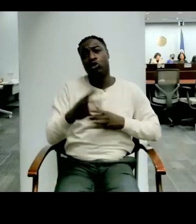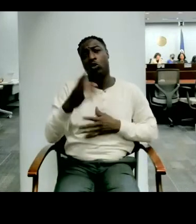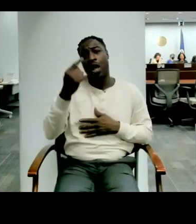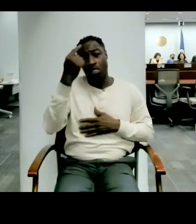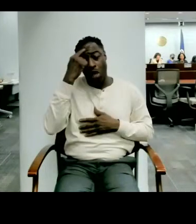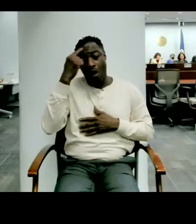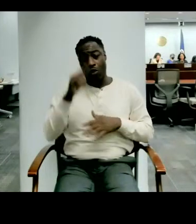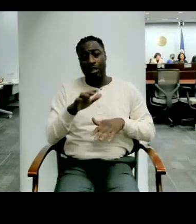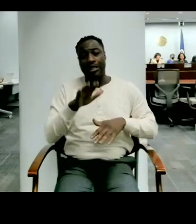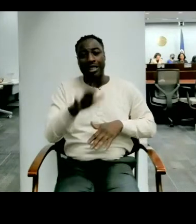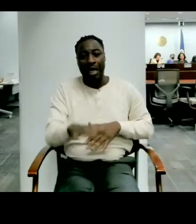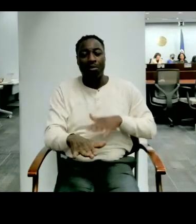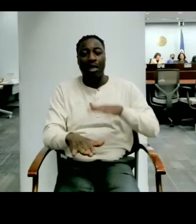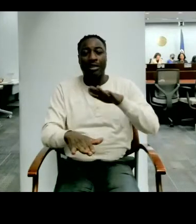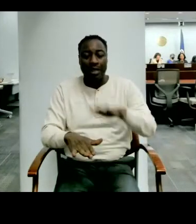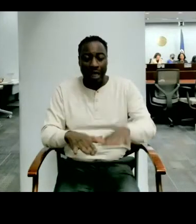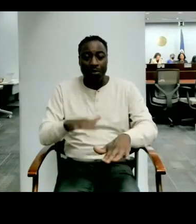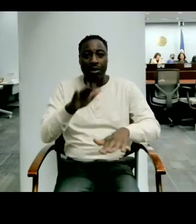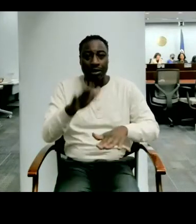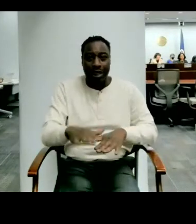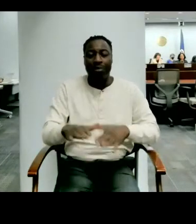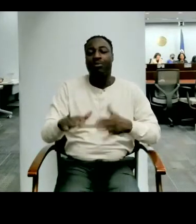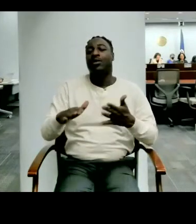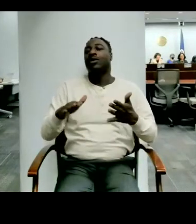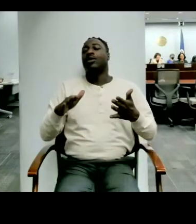step by step, are there specific indicators, is there a real reason?